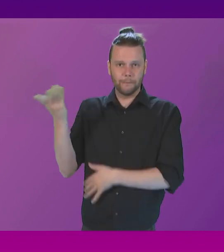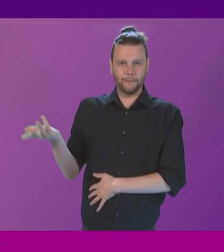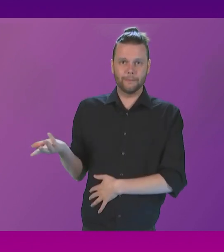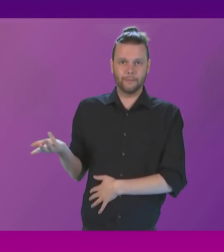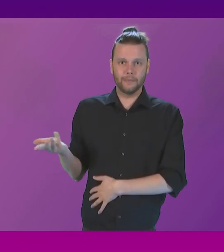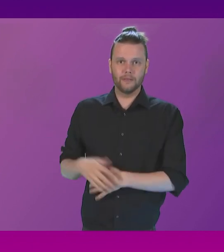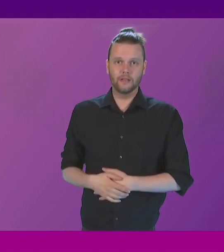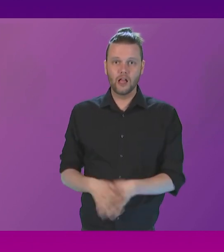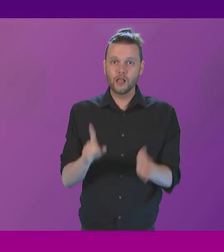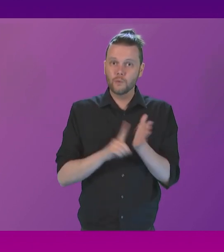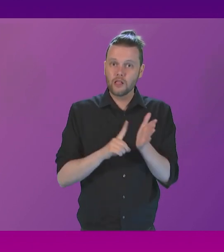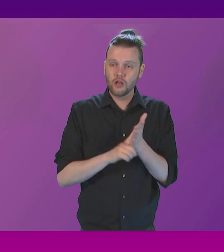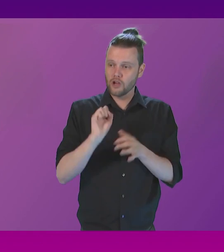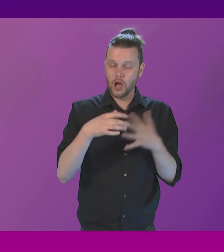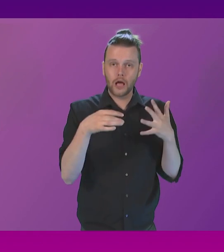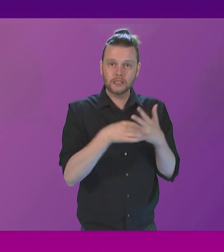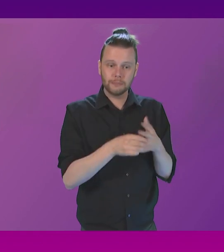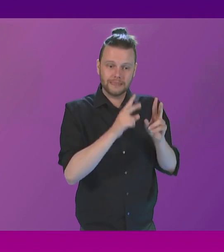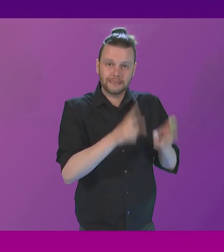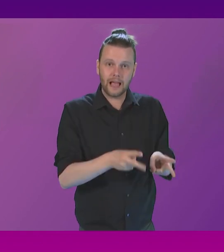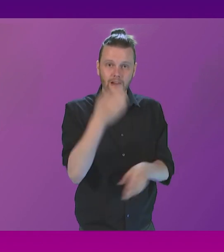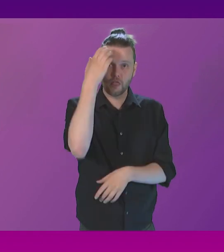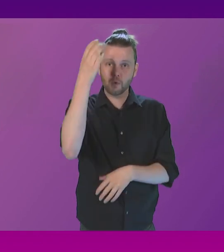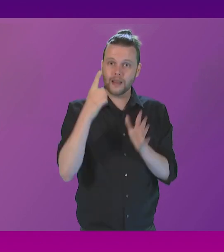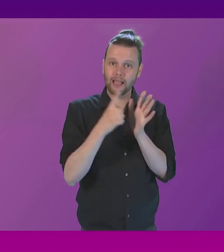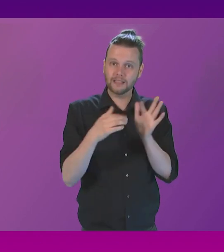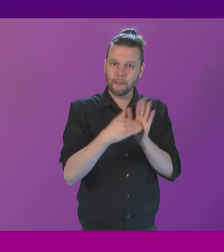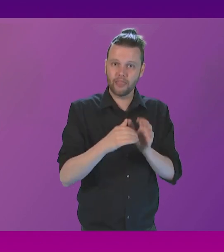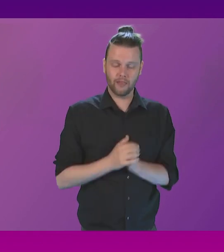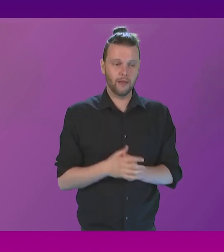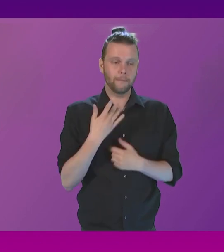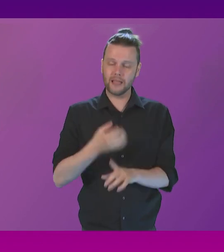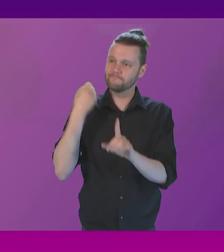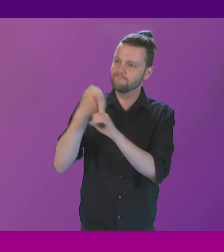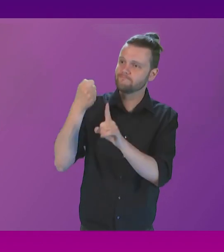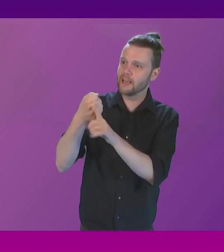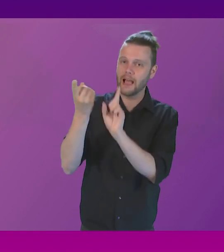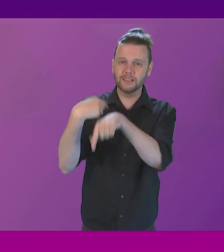Louise Slorance’s husband died at the Queen Elizabeth university hospital and she has been fighting for answers for two years.